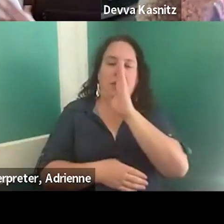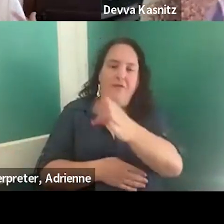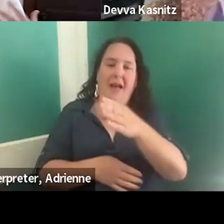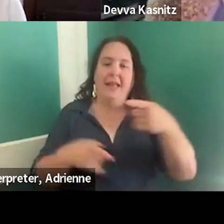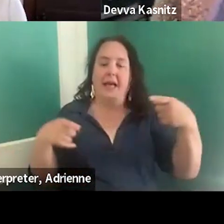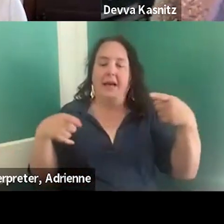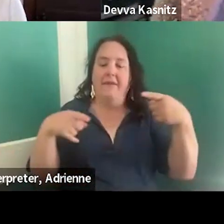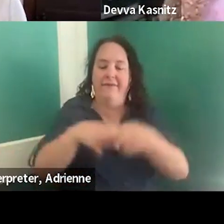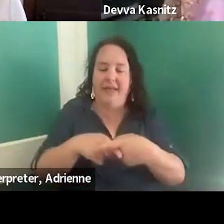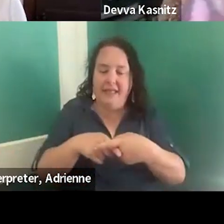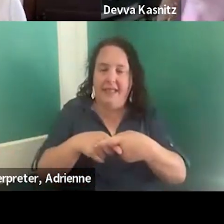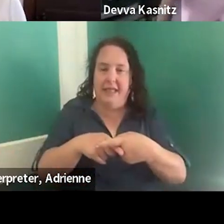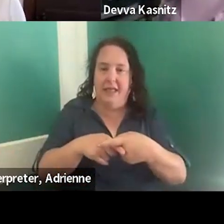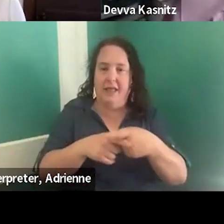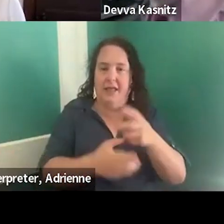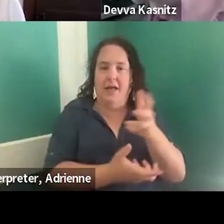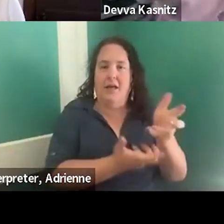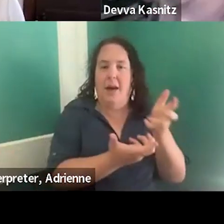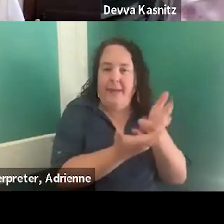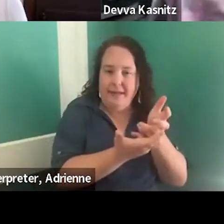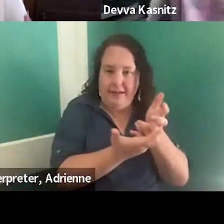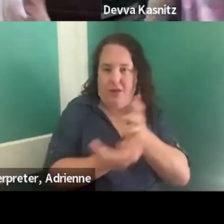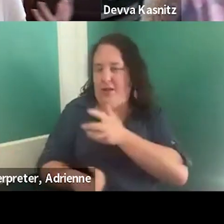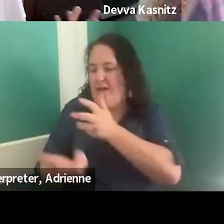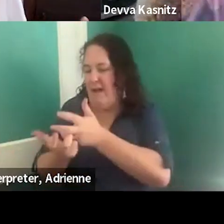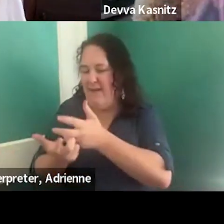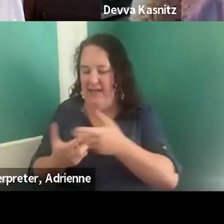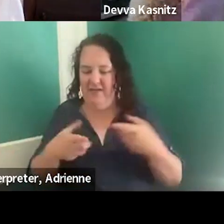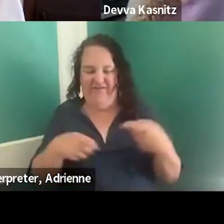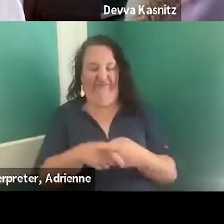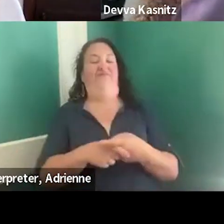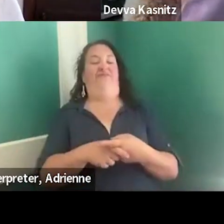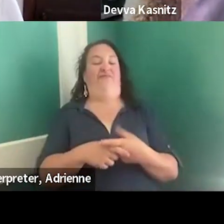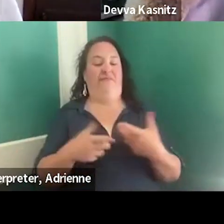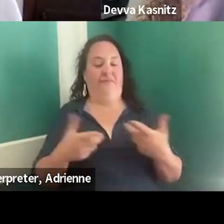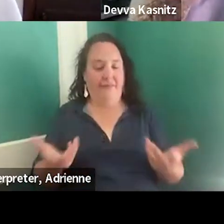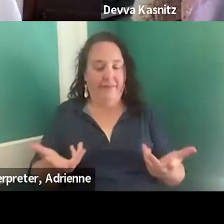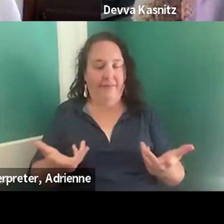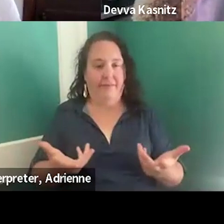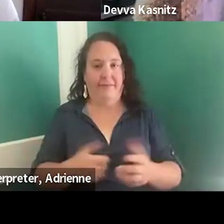to help us understand, sometimes, how these complexities can emerge?